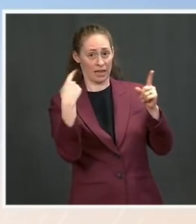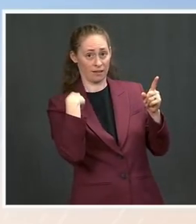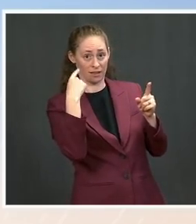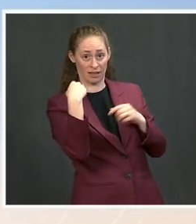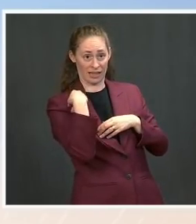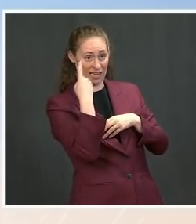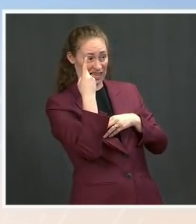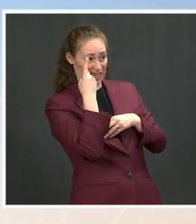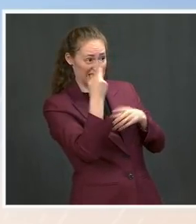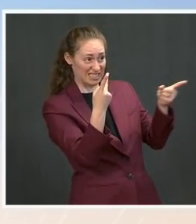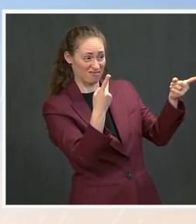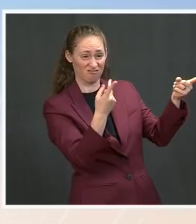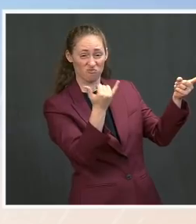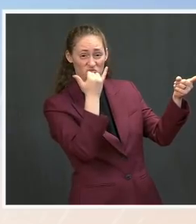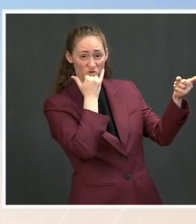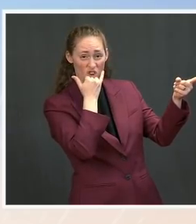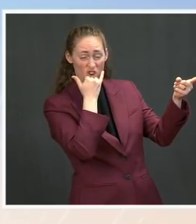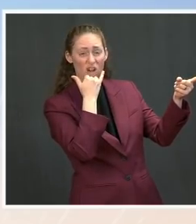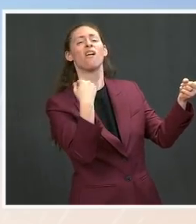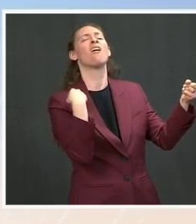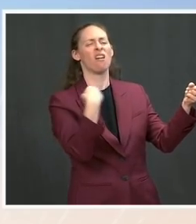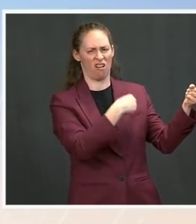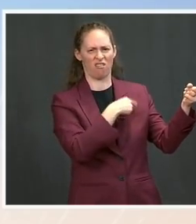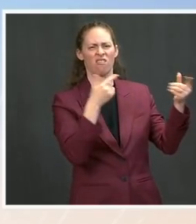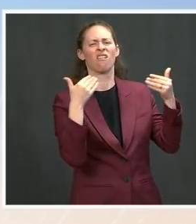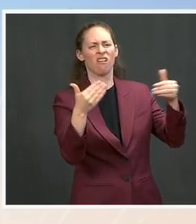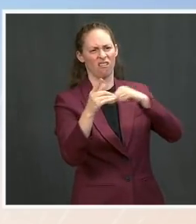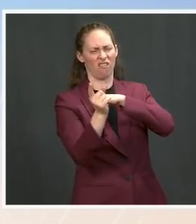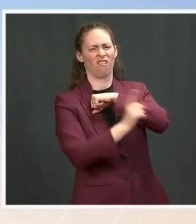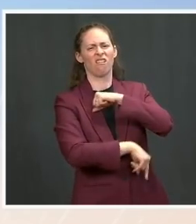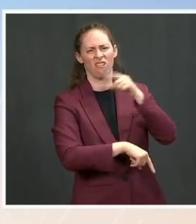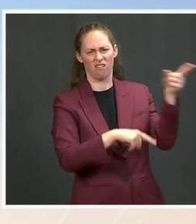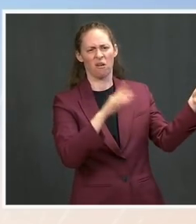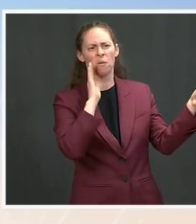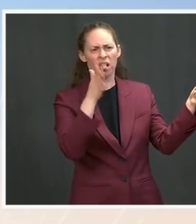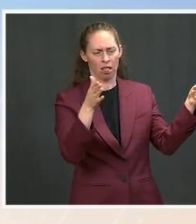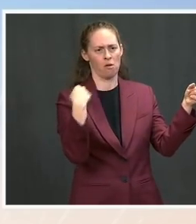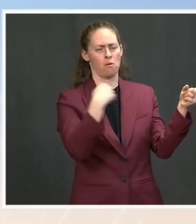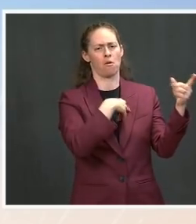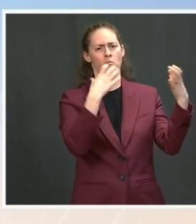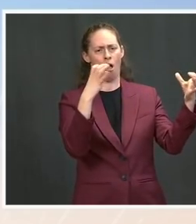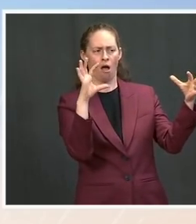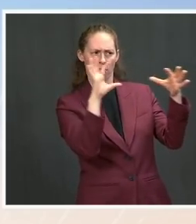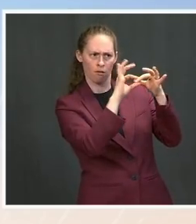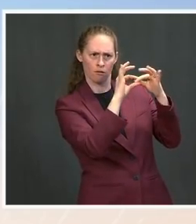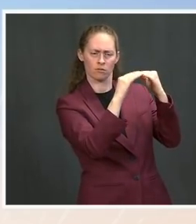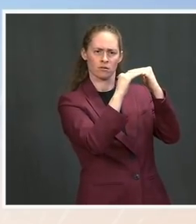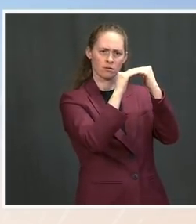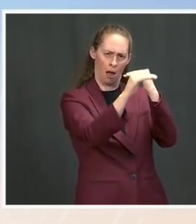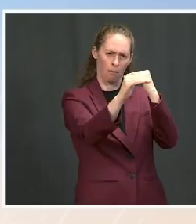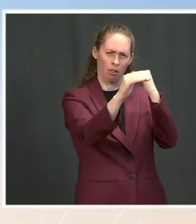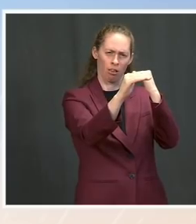And we want to have a stable relationship where we will work together in areas where it is constructive, as it -- as might --